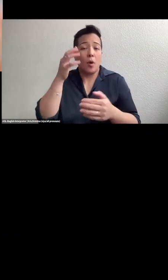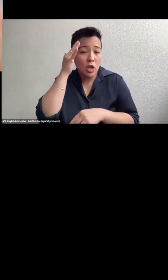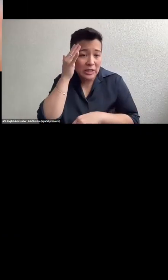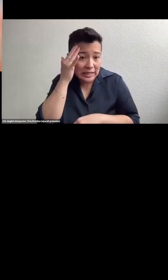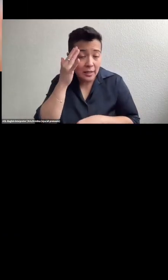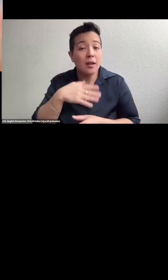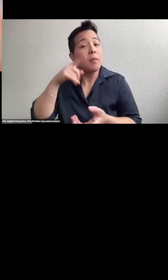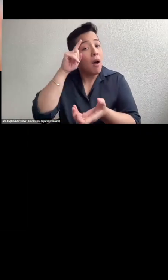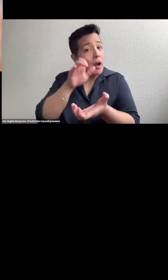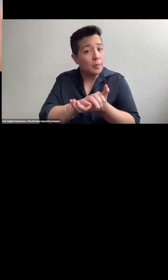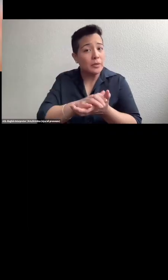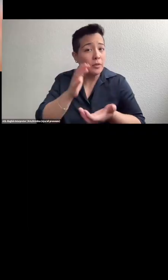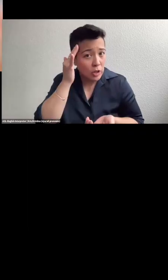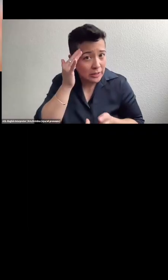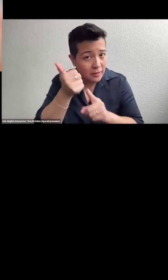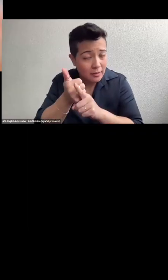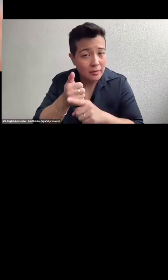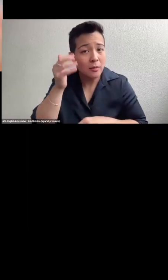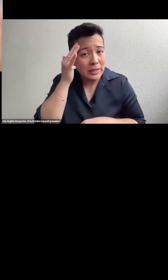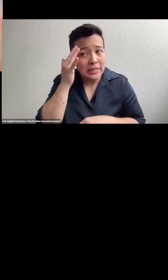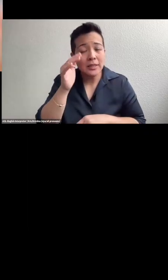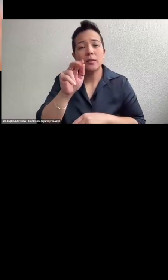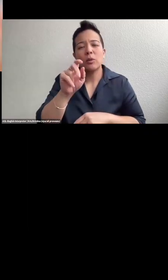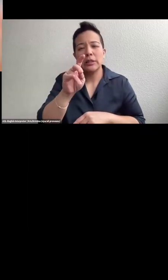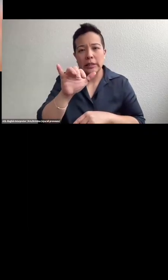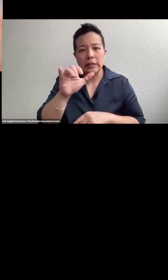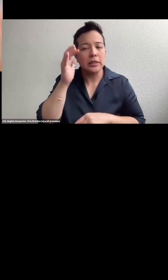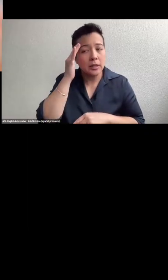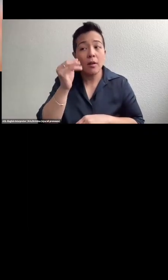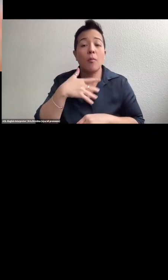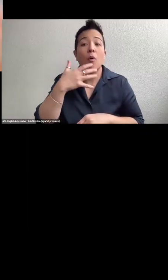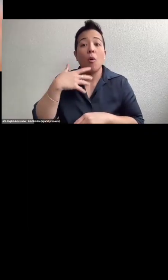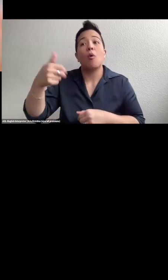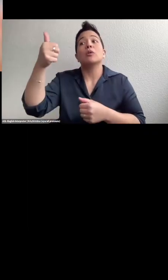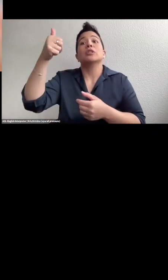autistic and my oldest child is autistic and,